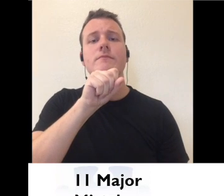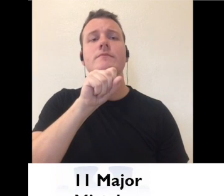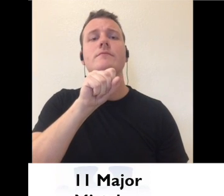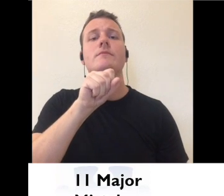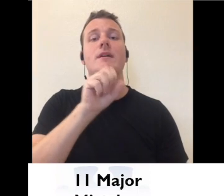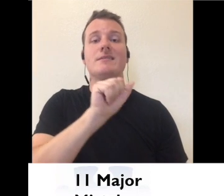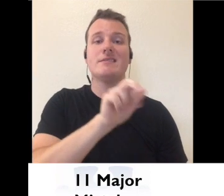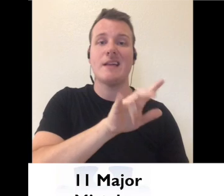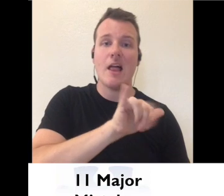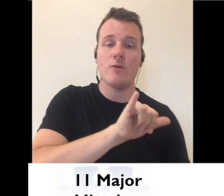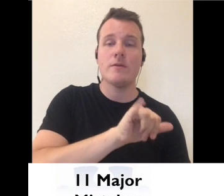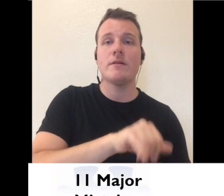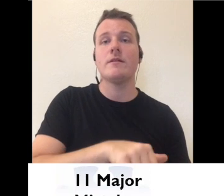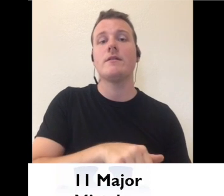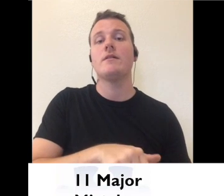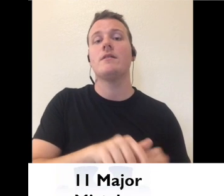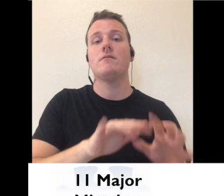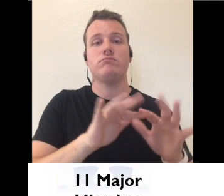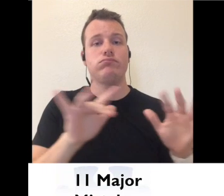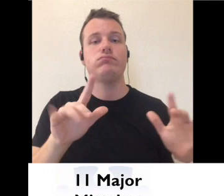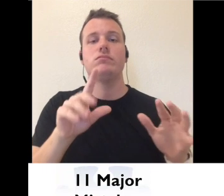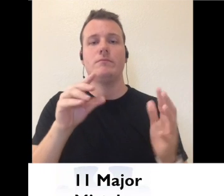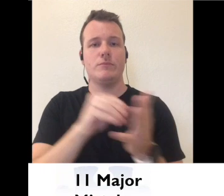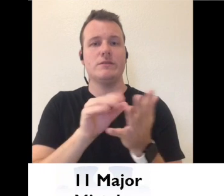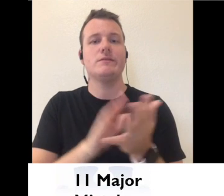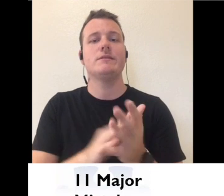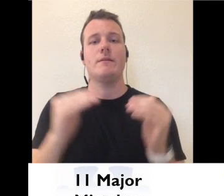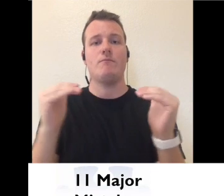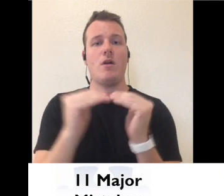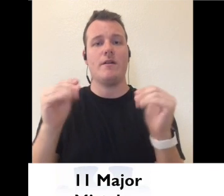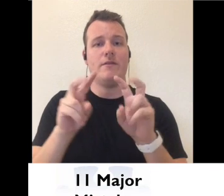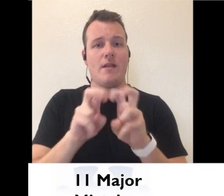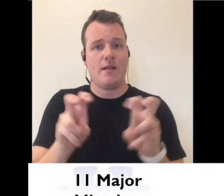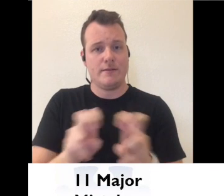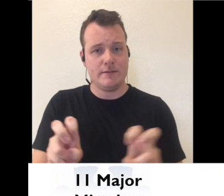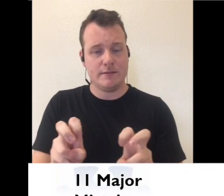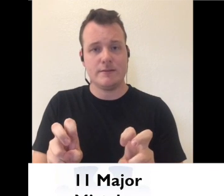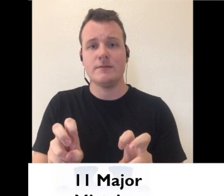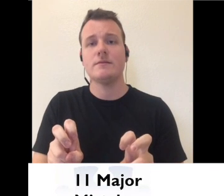salary projections, and put them in a break-even analysis or at least know